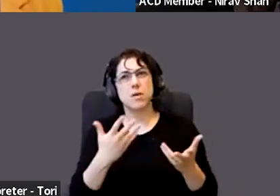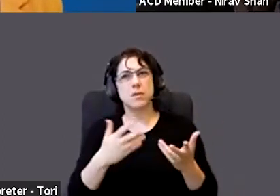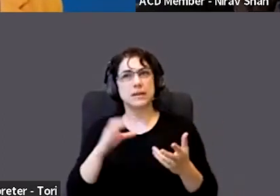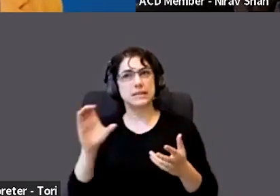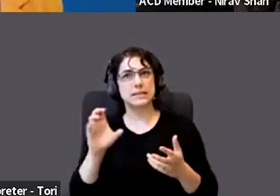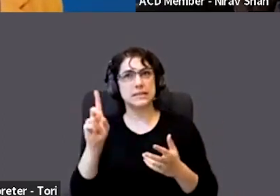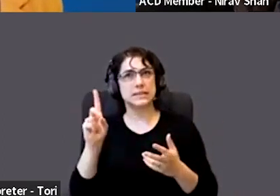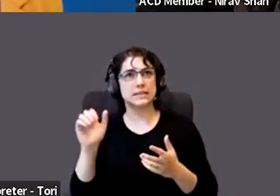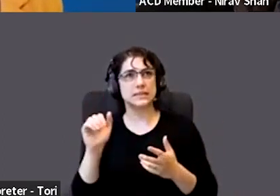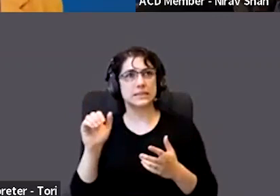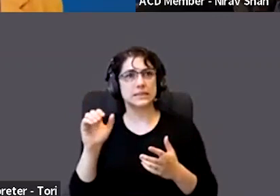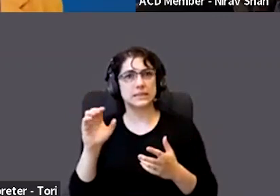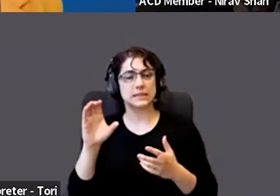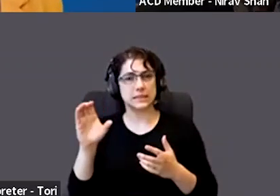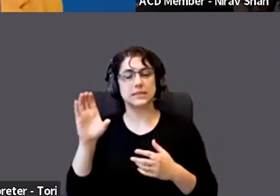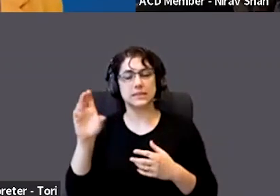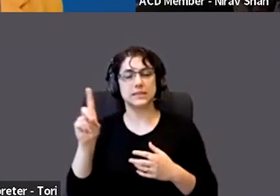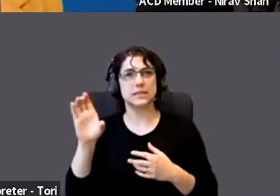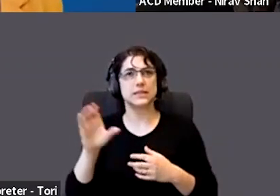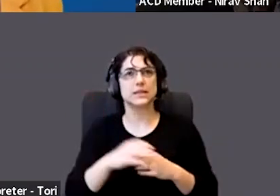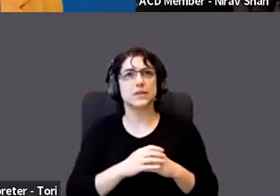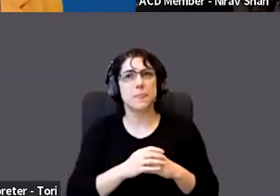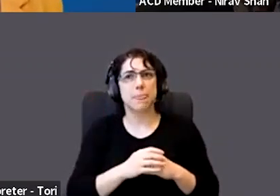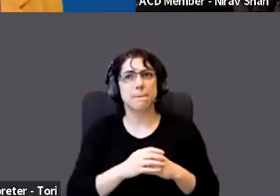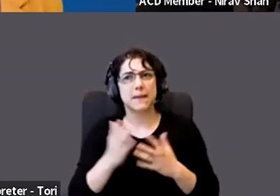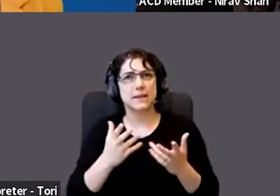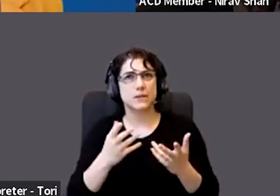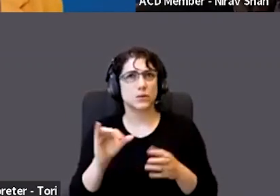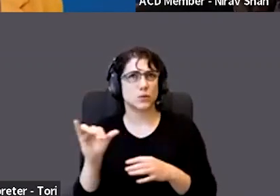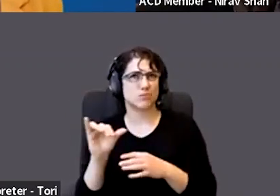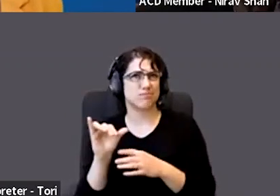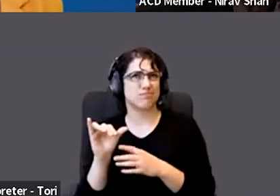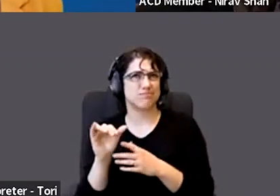to at CDC, what -- how do you envision it working with states